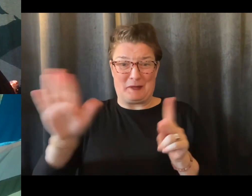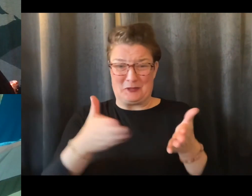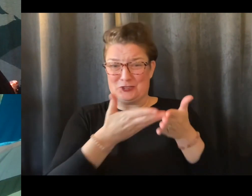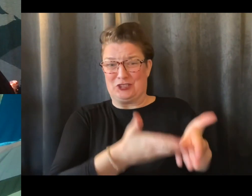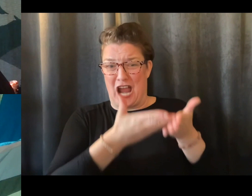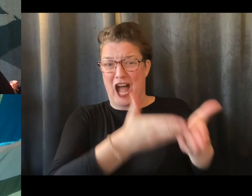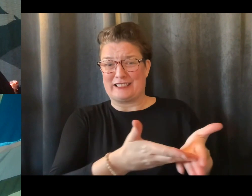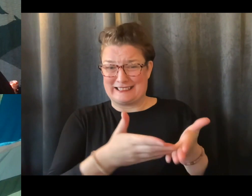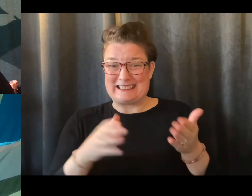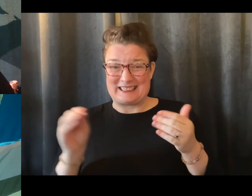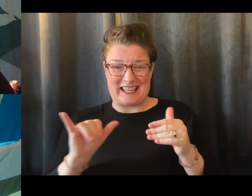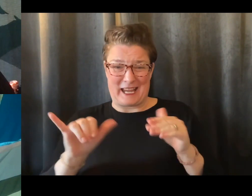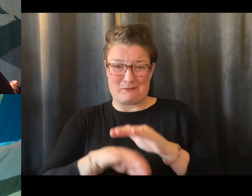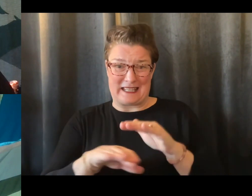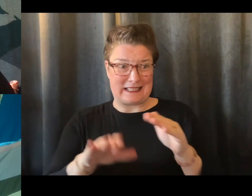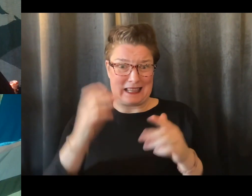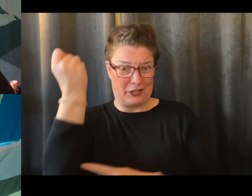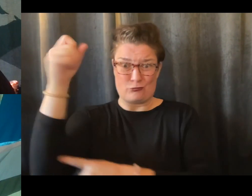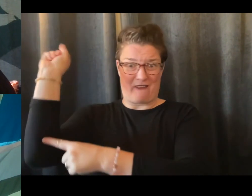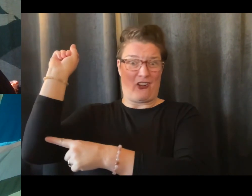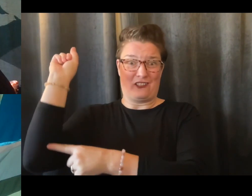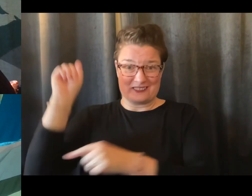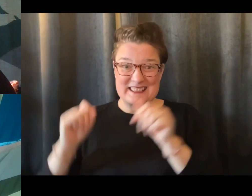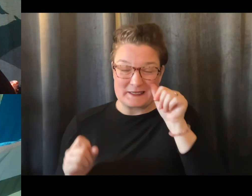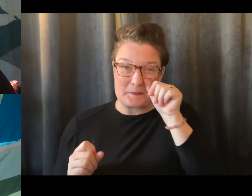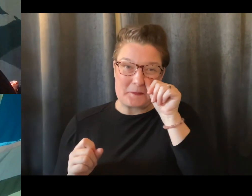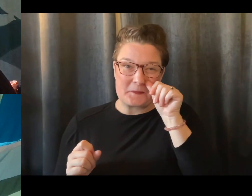Um, but there's, there's hopefulness in that the orcas are returning.